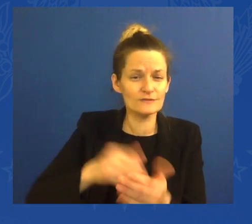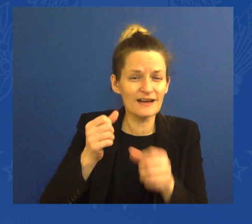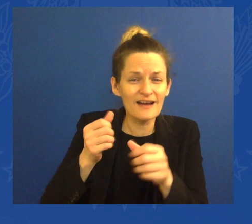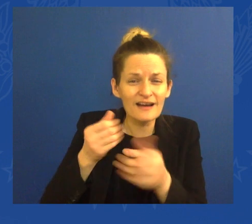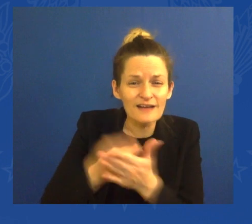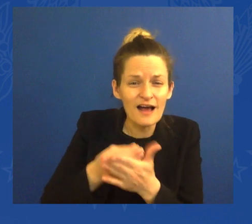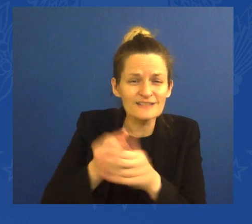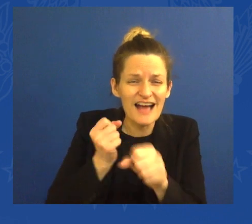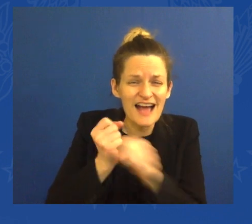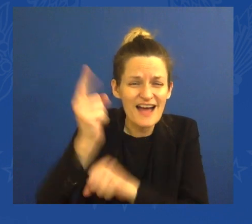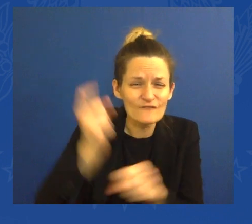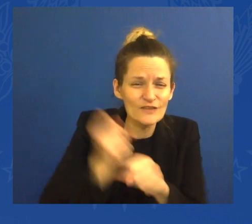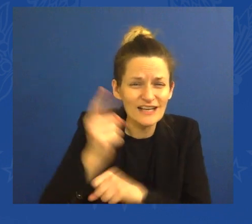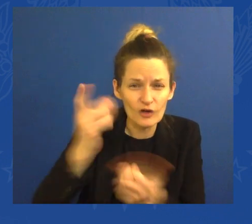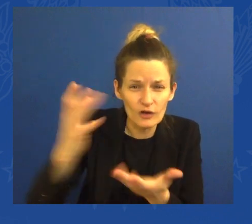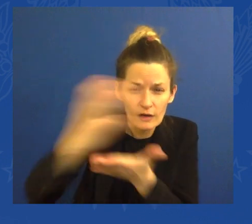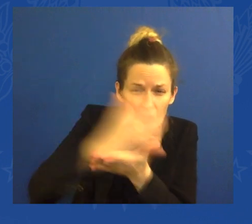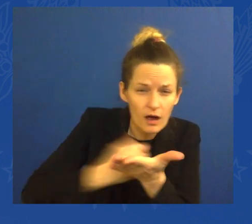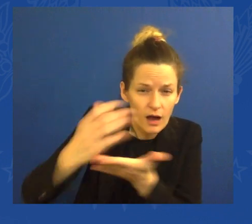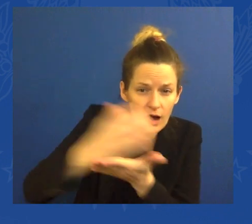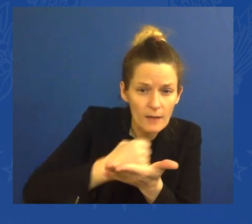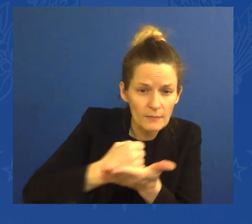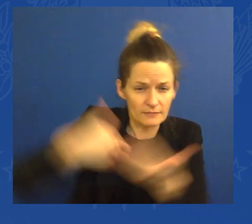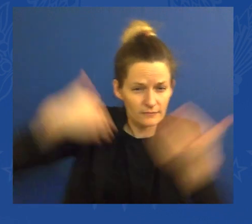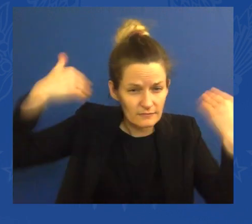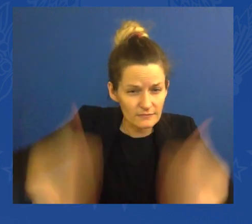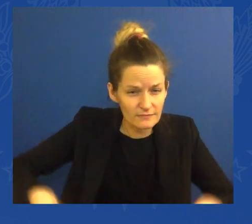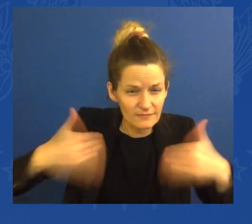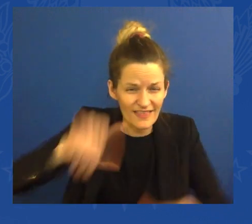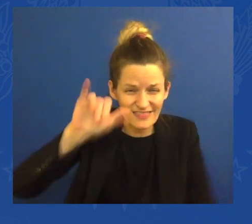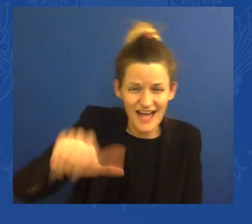Ten thousand jobs and most of them union jobs --